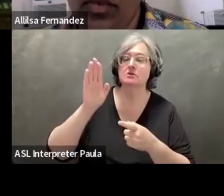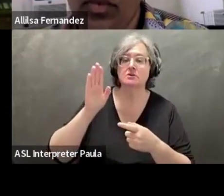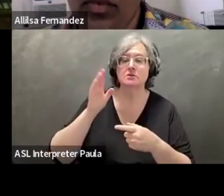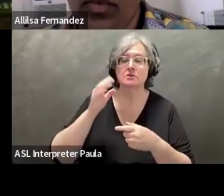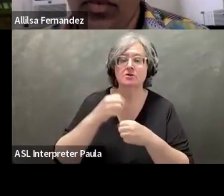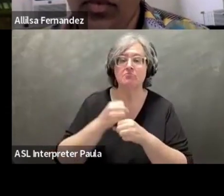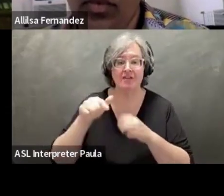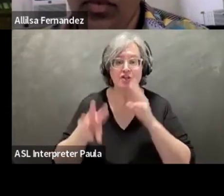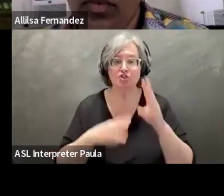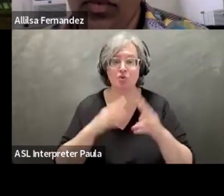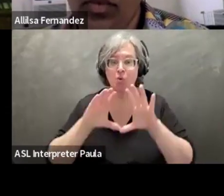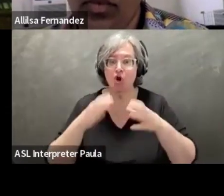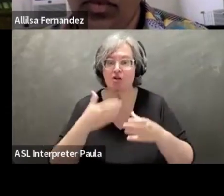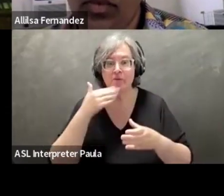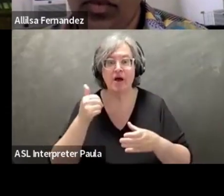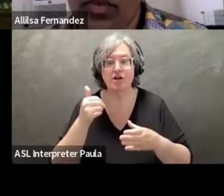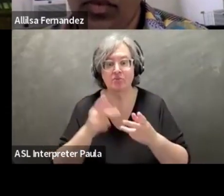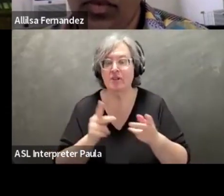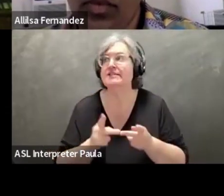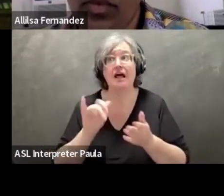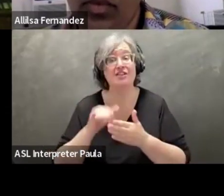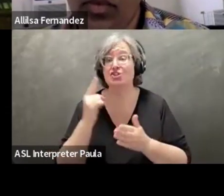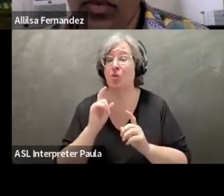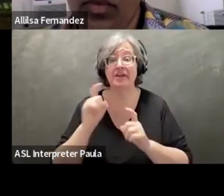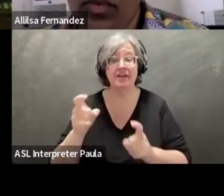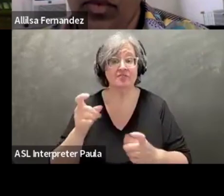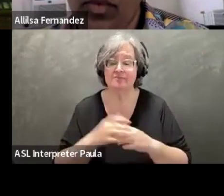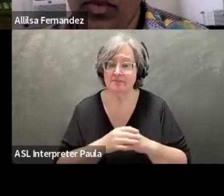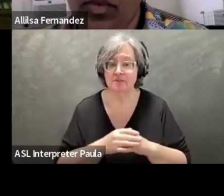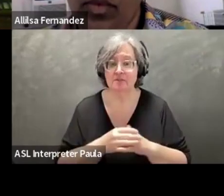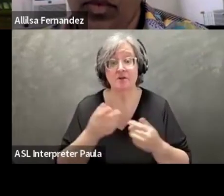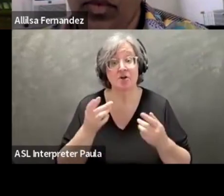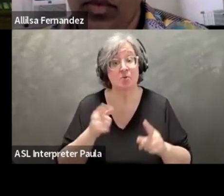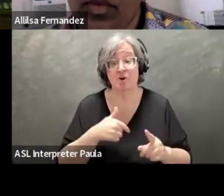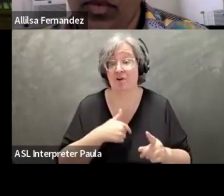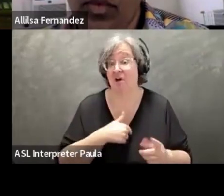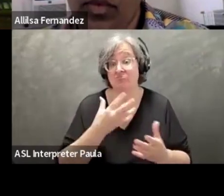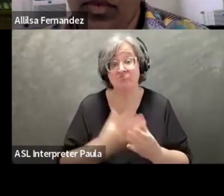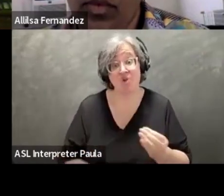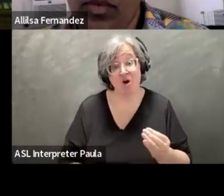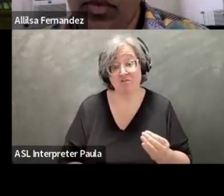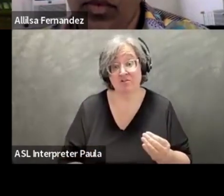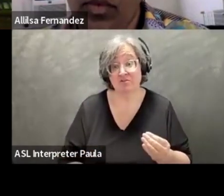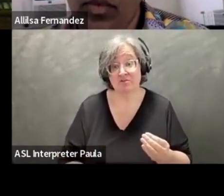place while we're here. That's the only gift I can give. So when my days are done, if they keep saying my name and he did